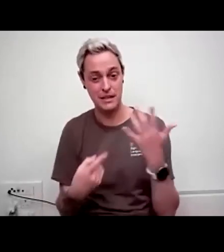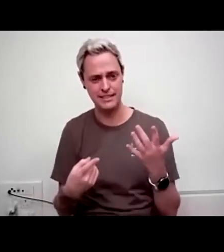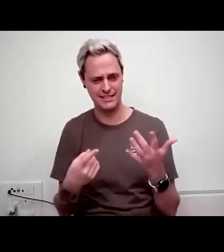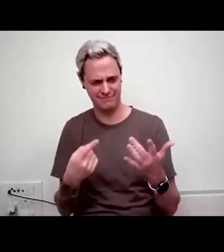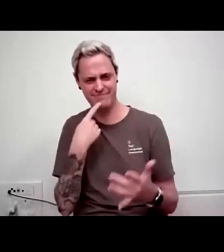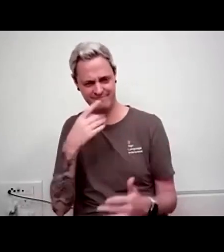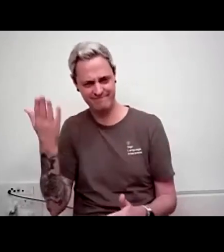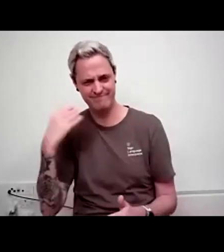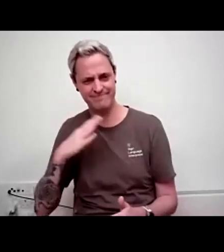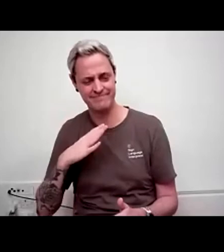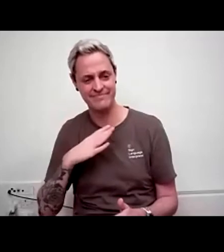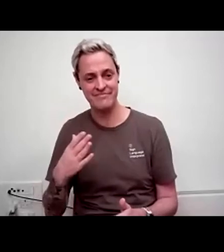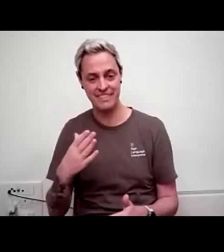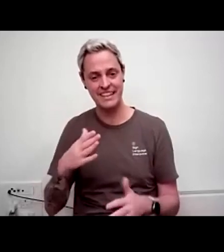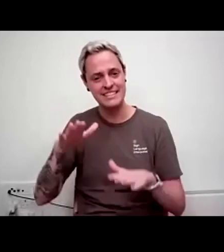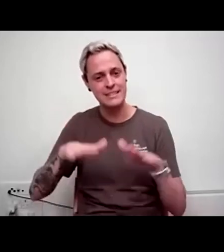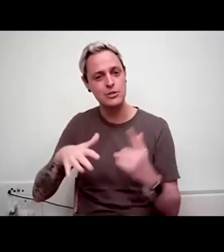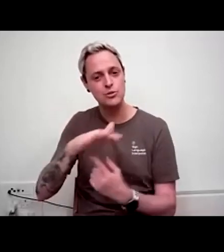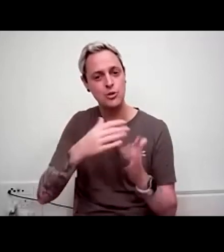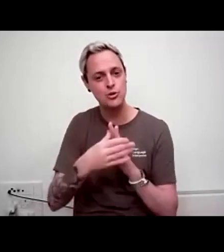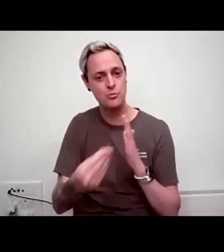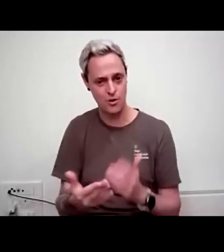runs side by side with the social model.